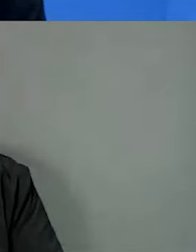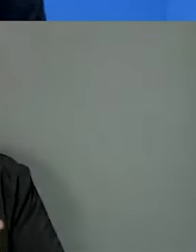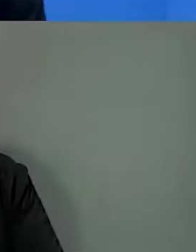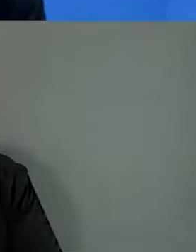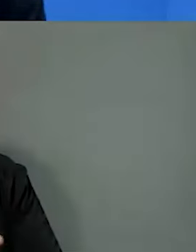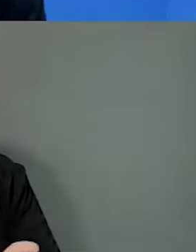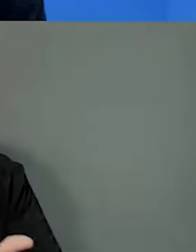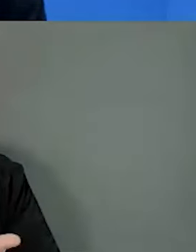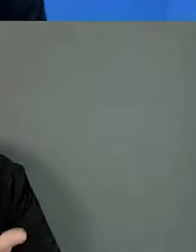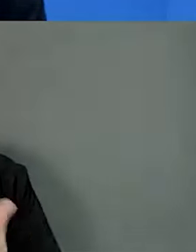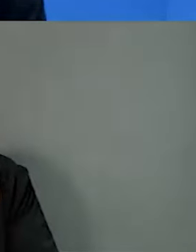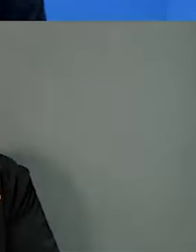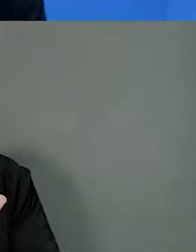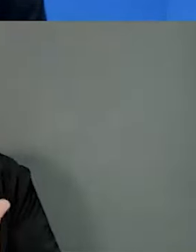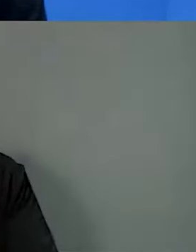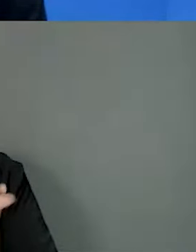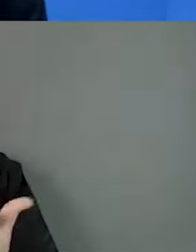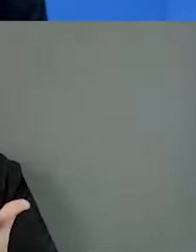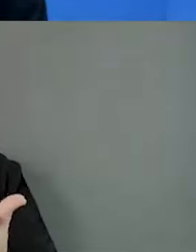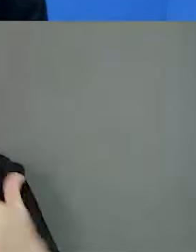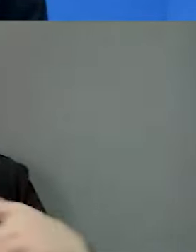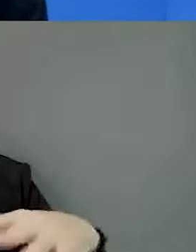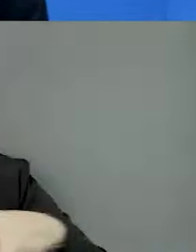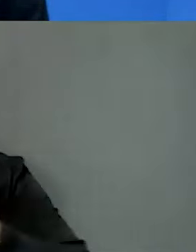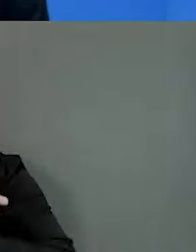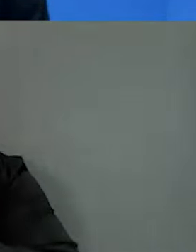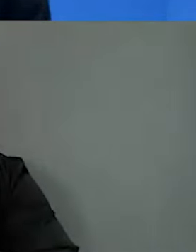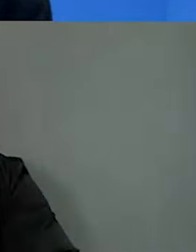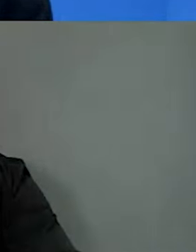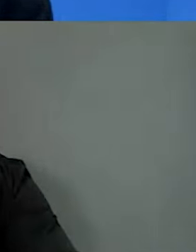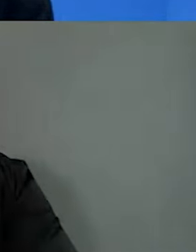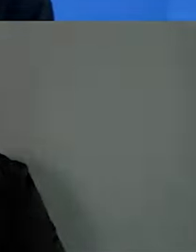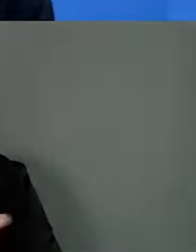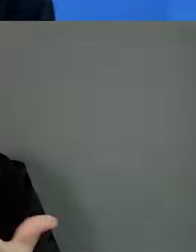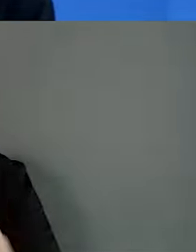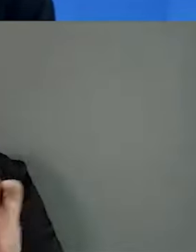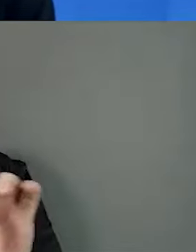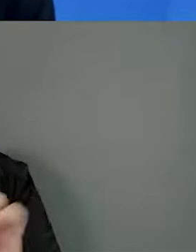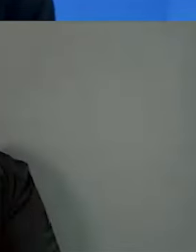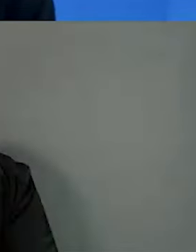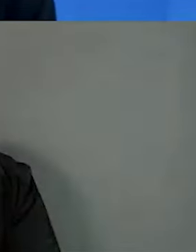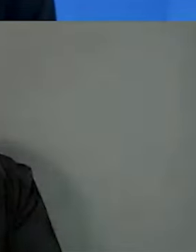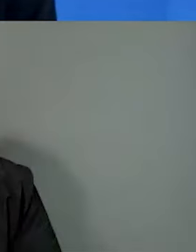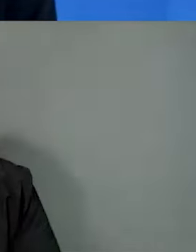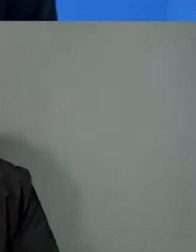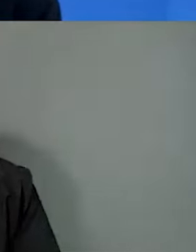so I'm not sure about that piece of it. But typically speaking, what we're asking